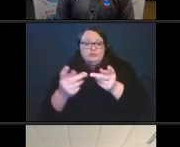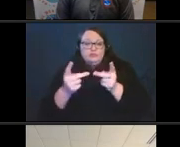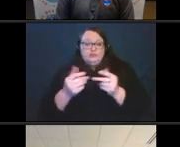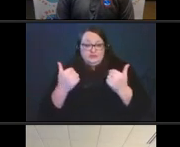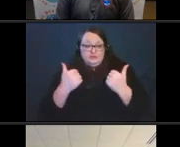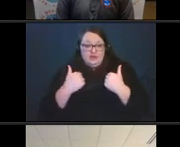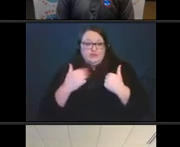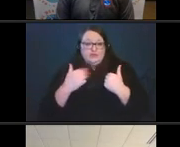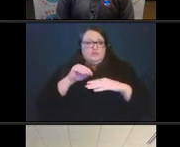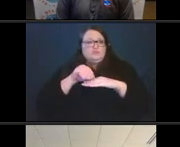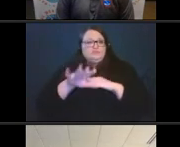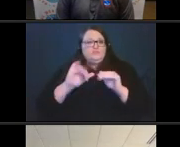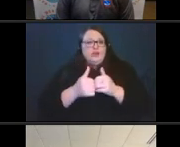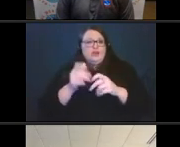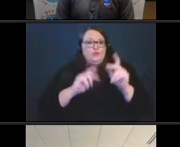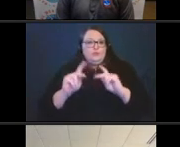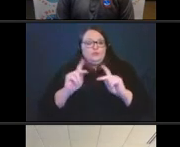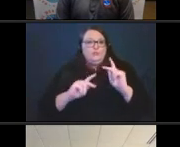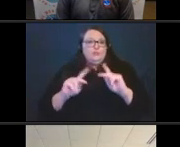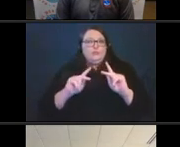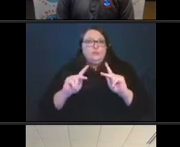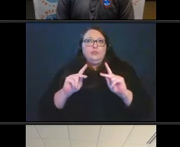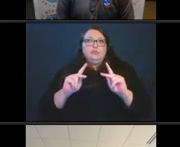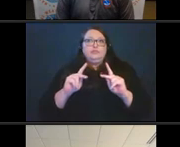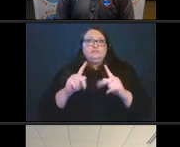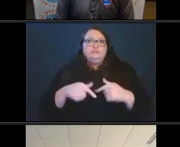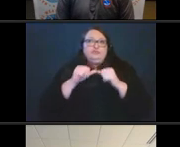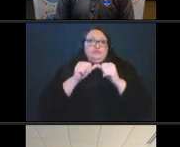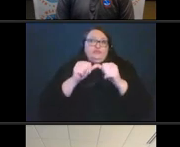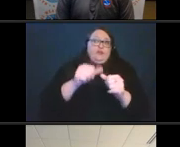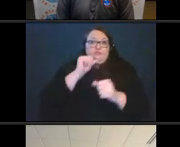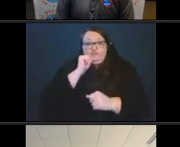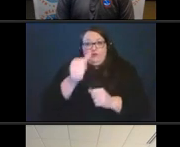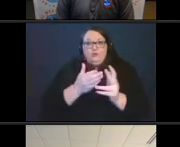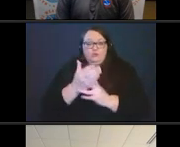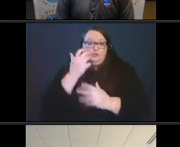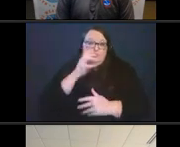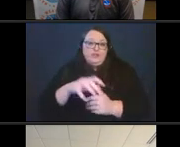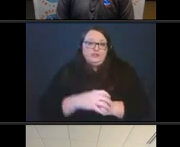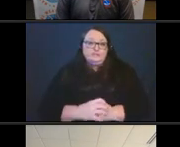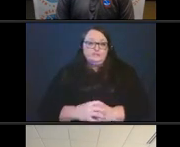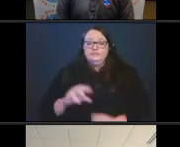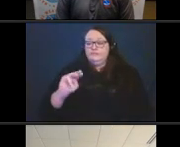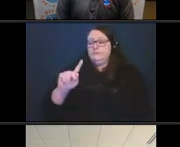role in how people succumb to the effects of heat. And I'll just add, in 2023, it was a pretty